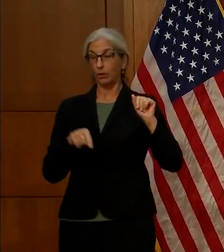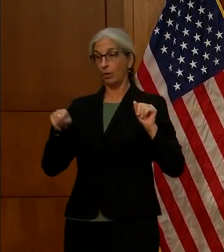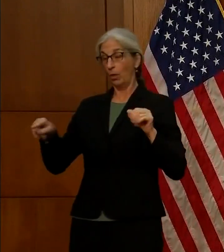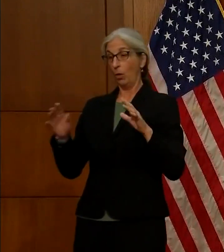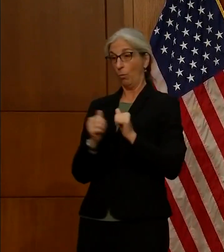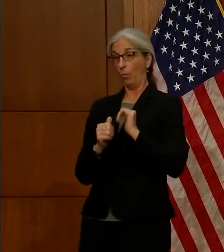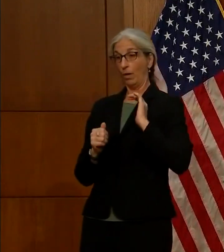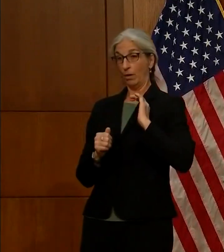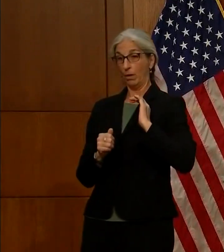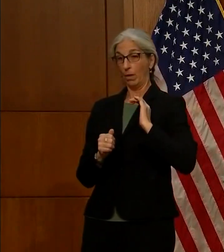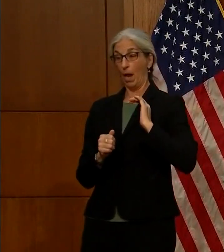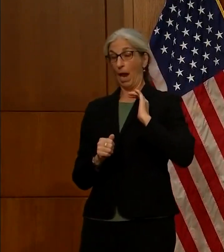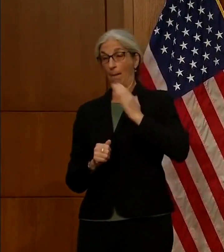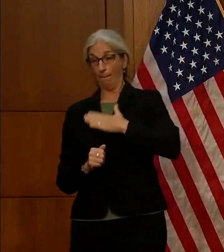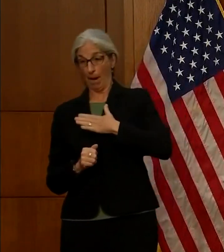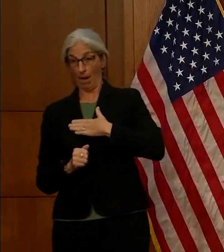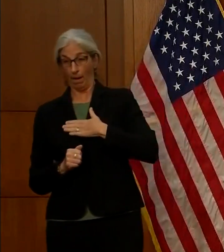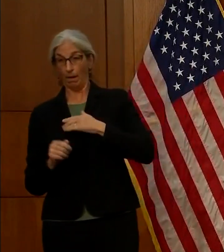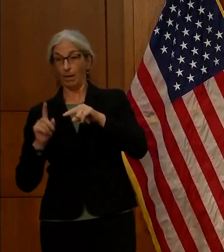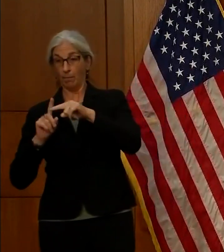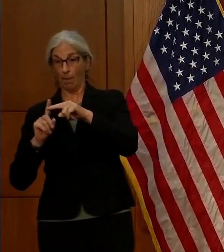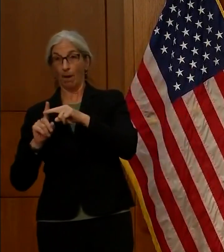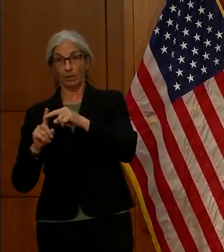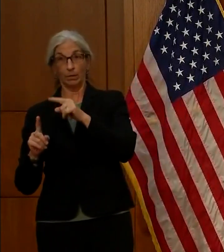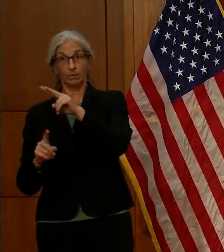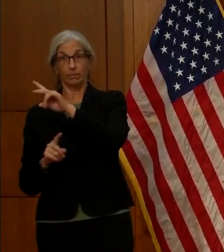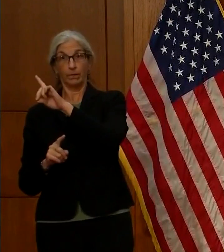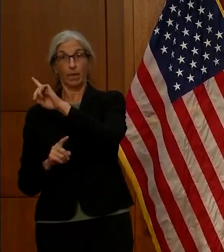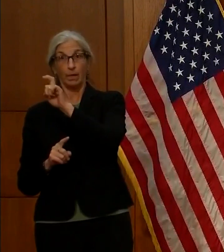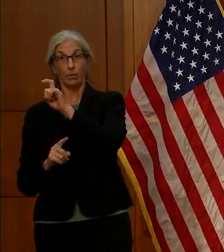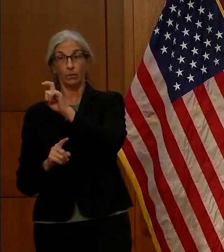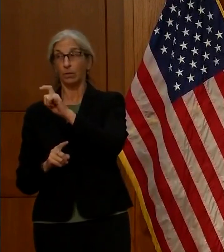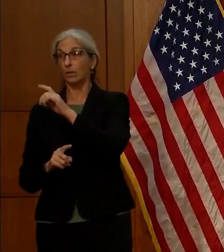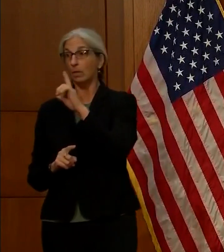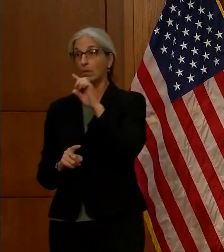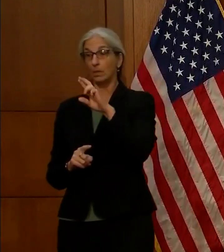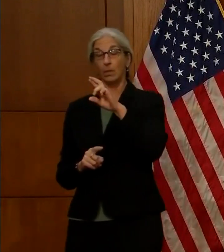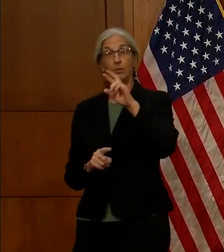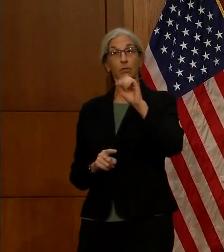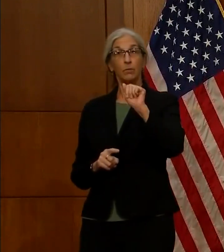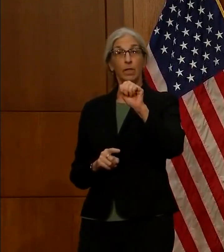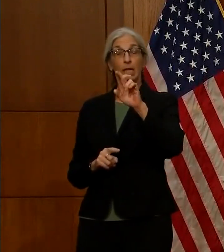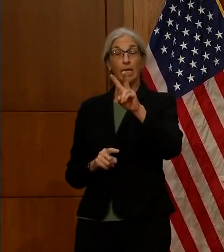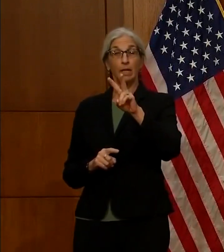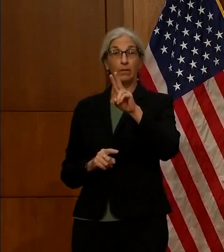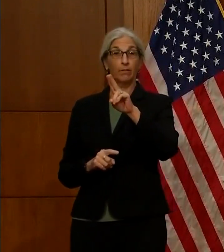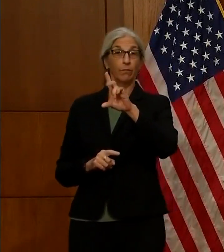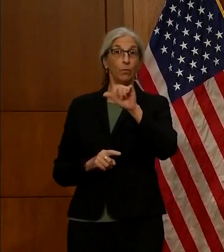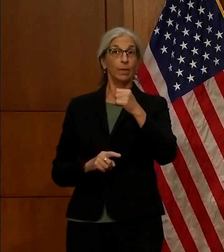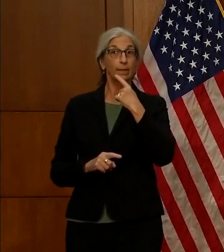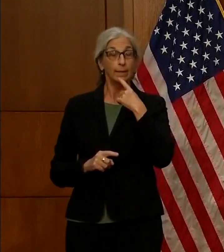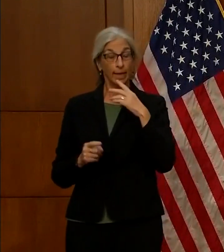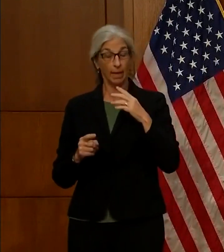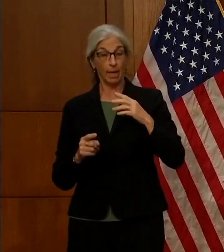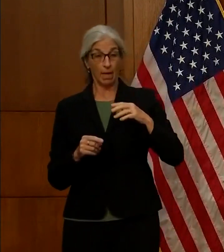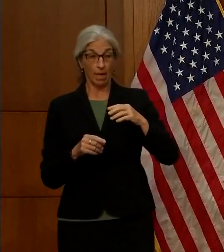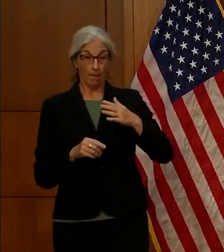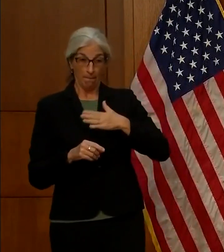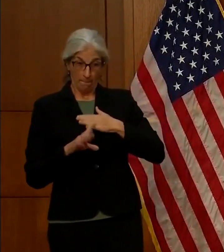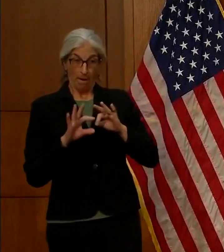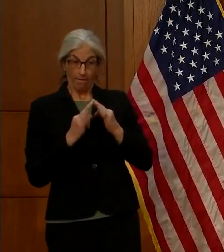VIRGINIA. WITH OUR- POSITIVE